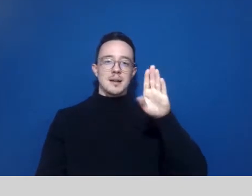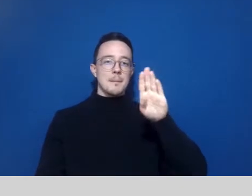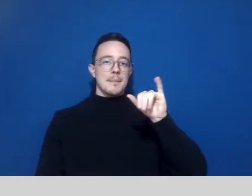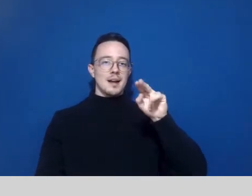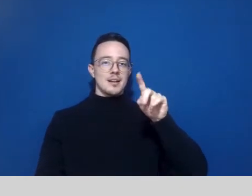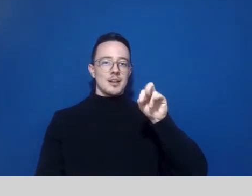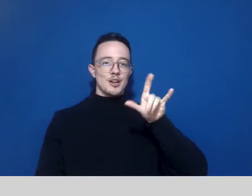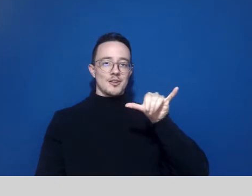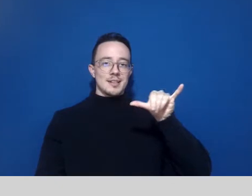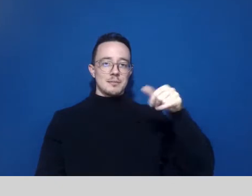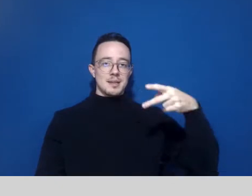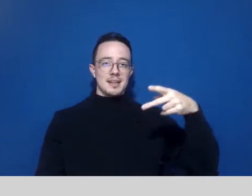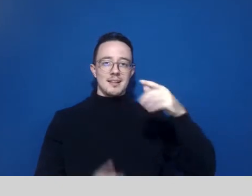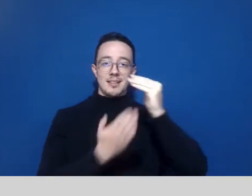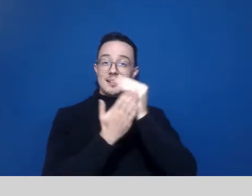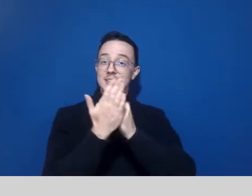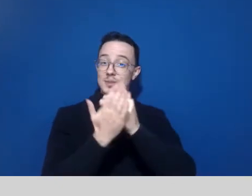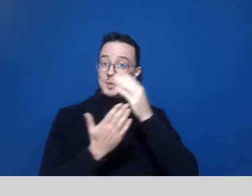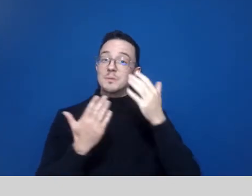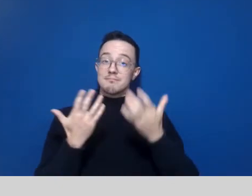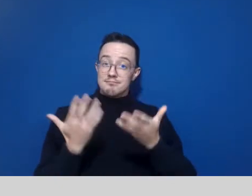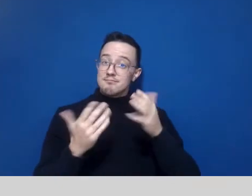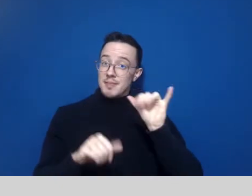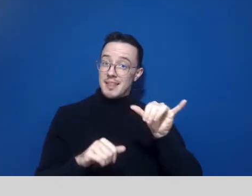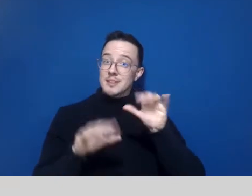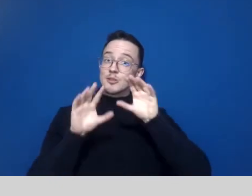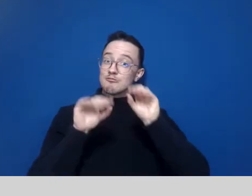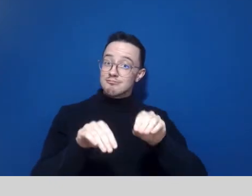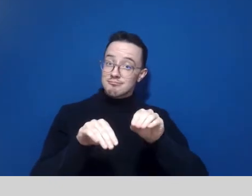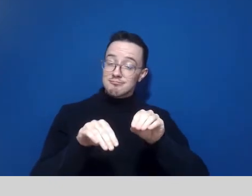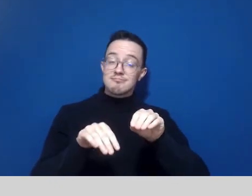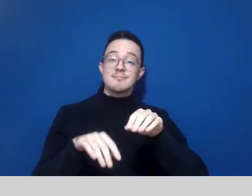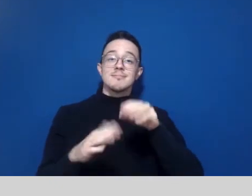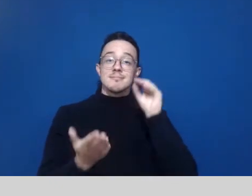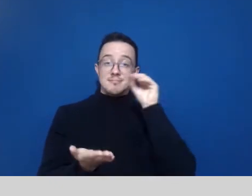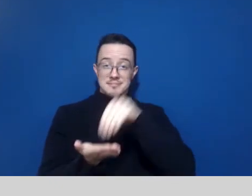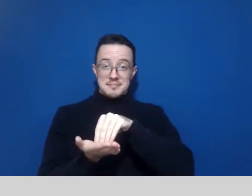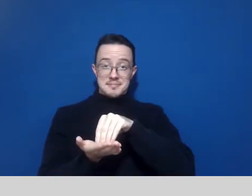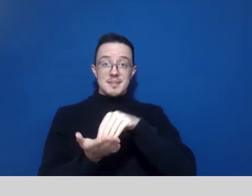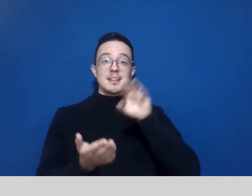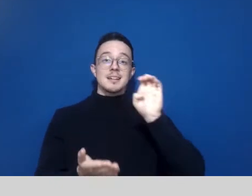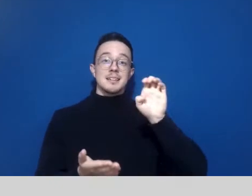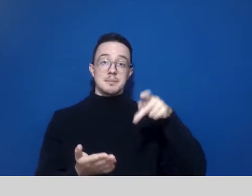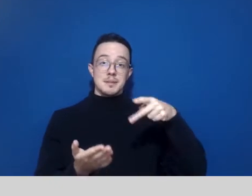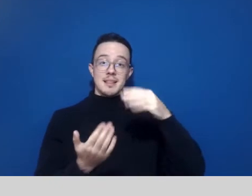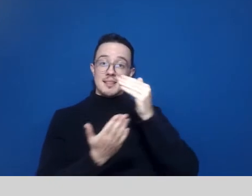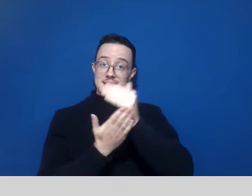which is probably what this is. So I'm gonna install a plugin for Datasette called datasette-bplist that knows what